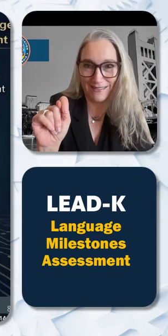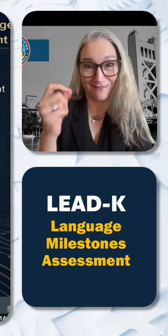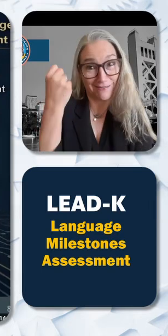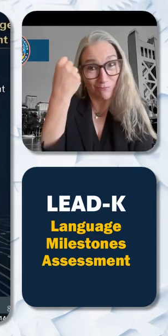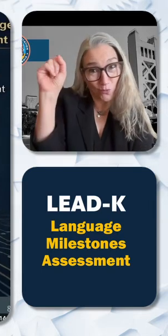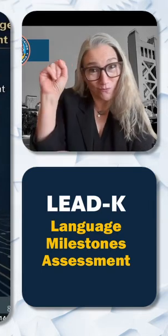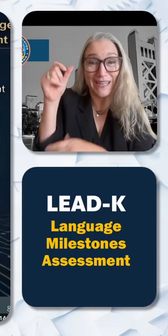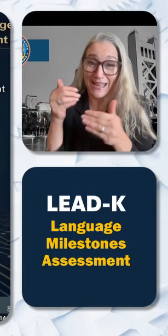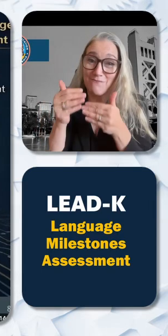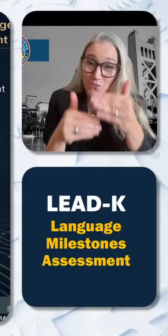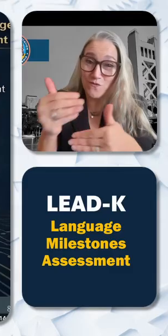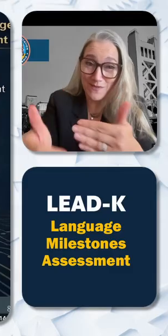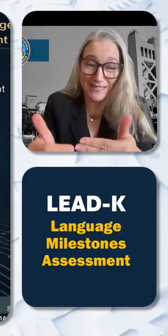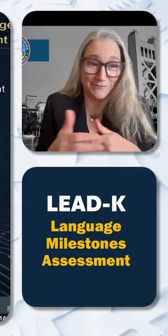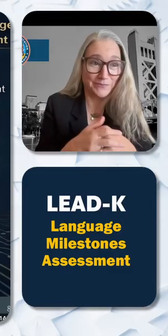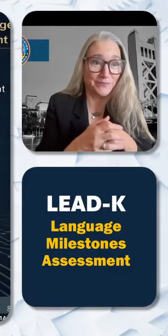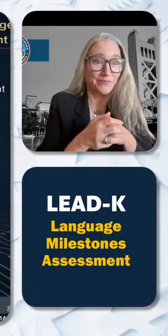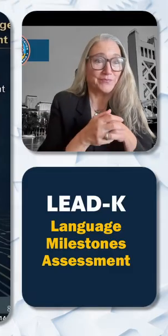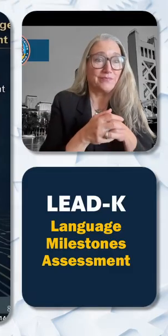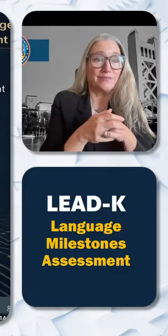And this is a movement.